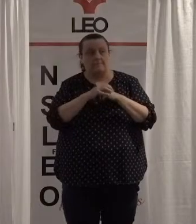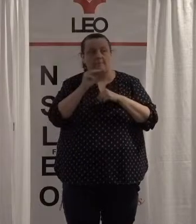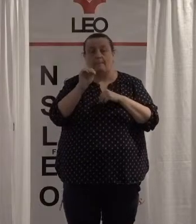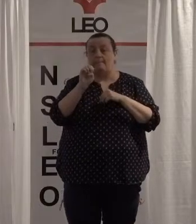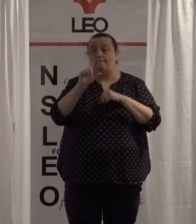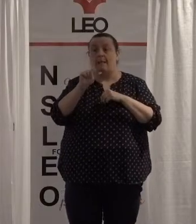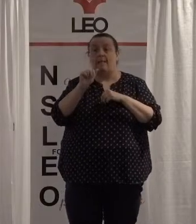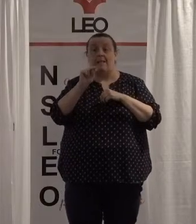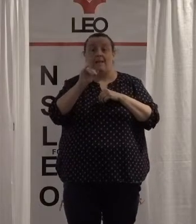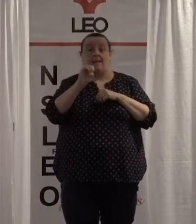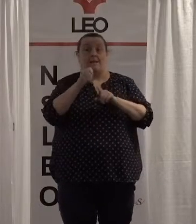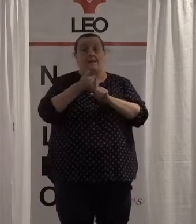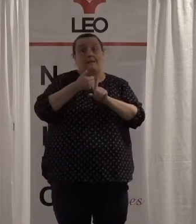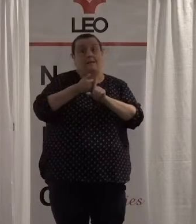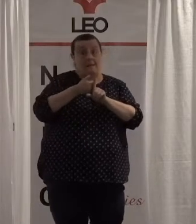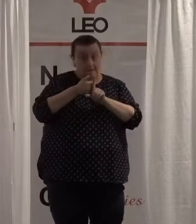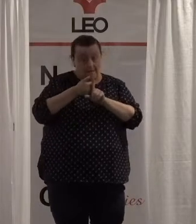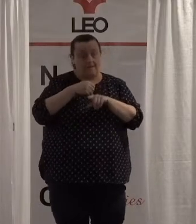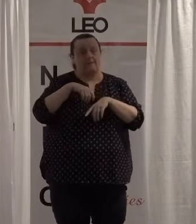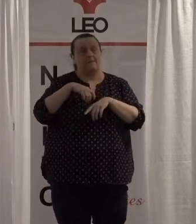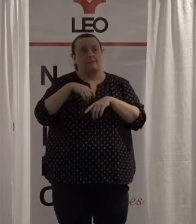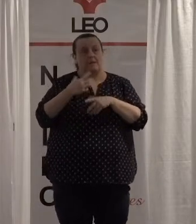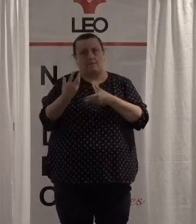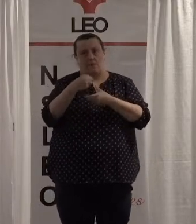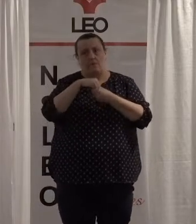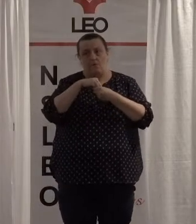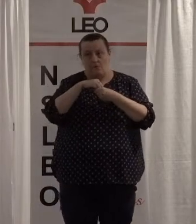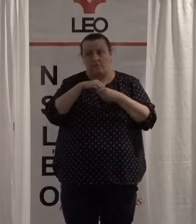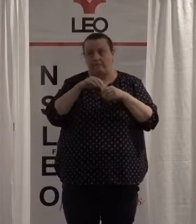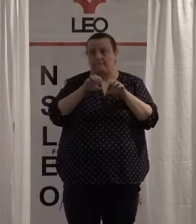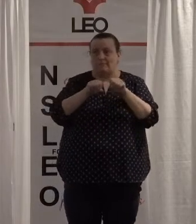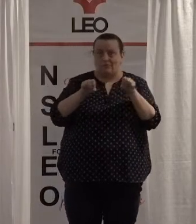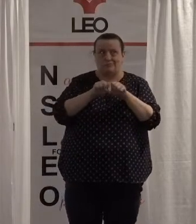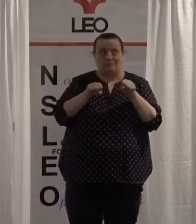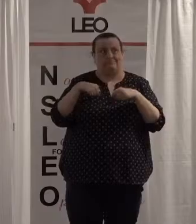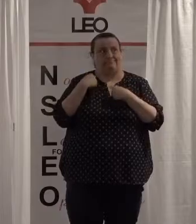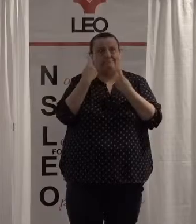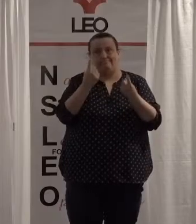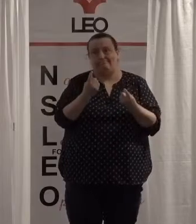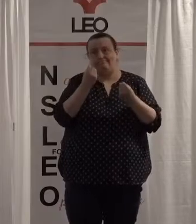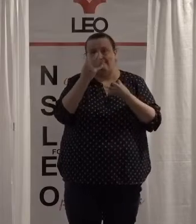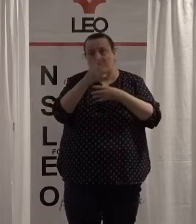BECAUSE SHE HAS BEEN INVOLVED WITH THE SCHOLARSHIPS FOR A NUMBER OF YEARS.